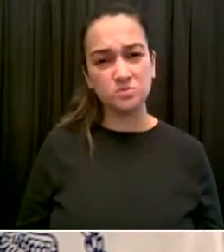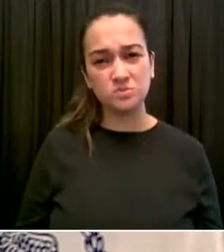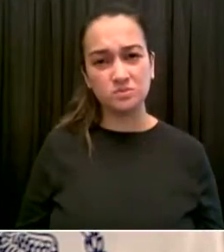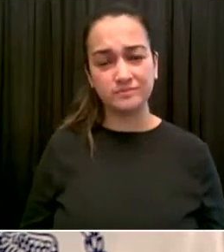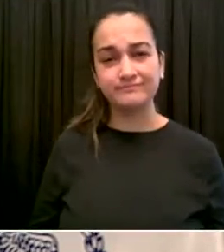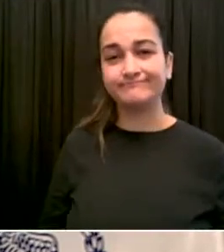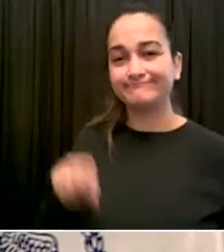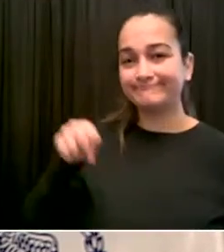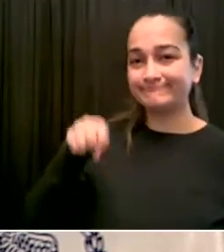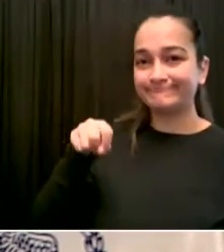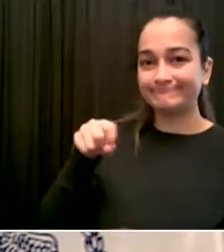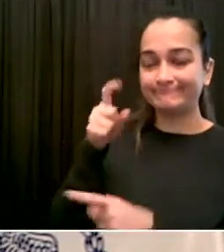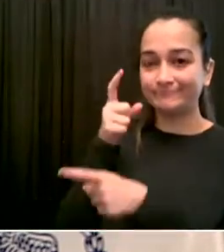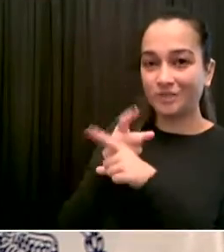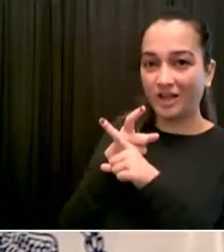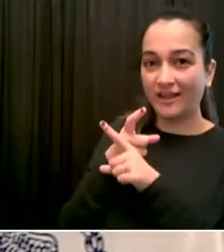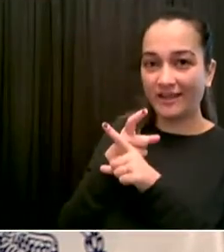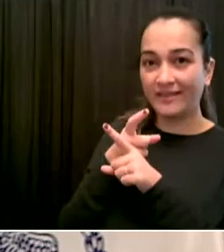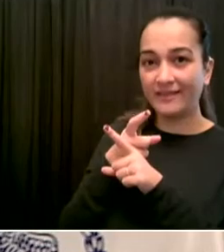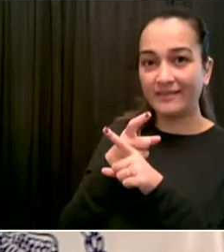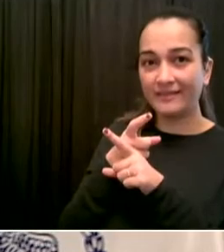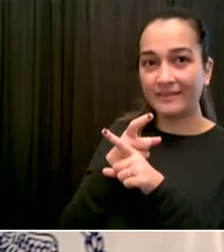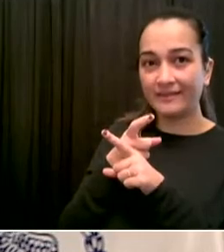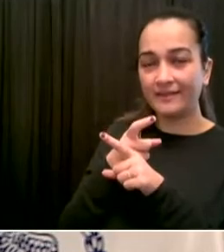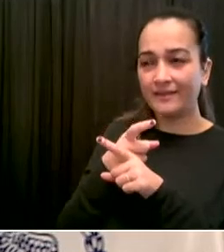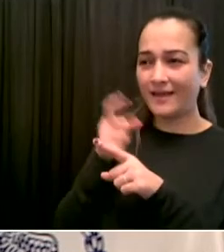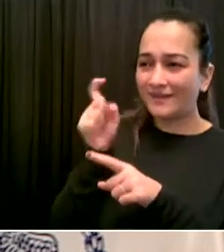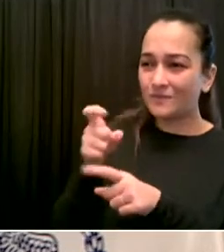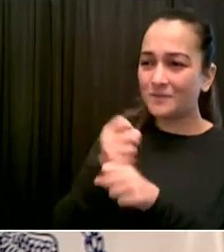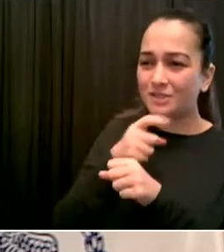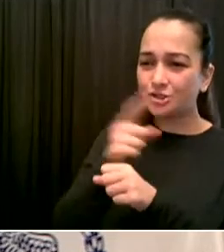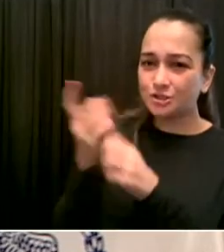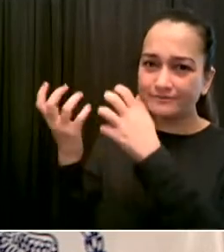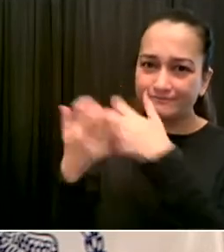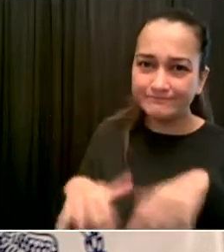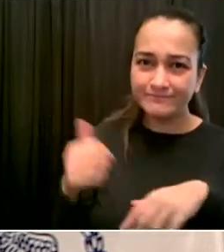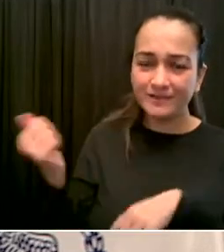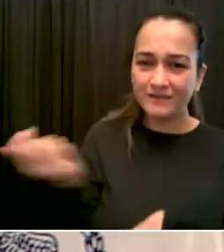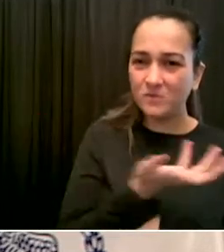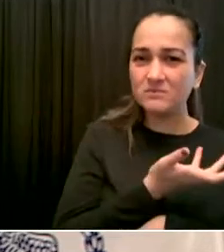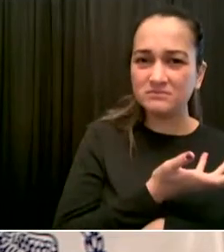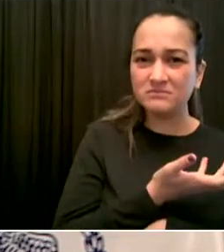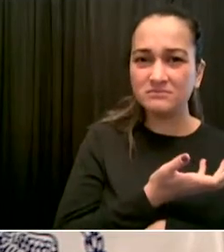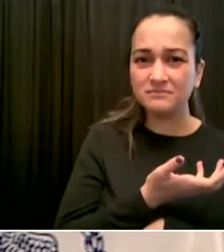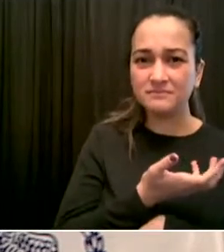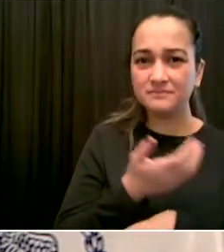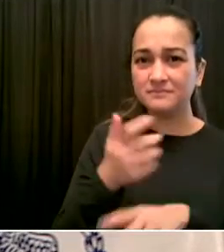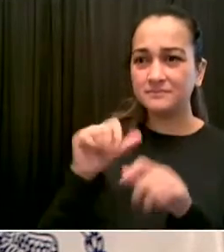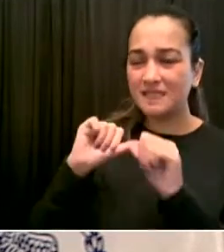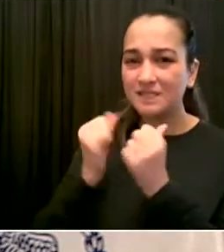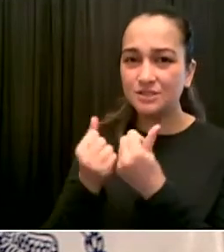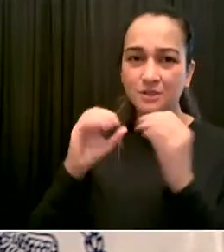COMMUNITY, EVERYO NEWE ARE TALKING ABOUT TODAY,6■>( IS ABO